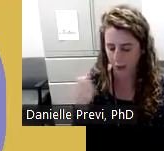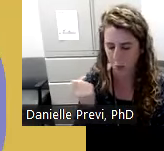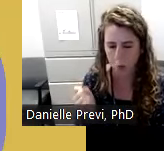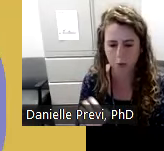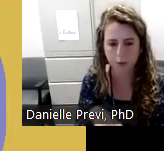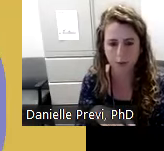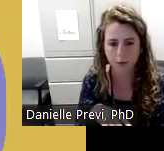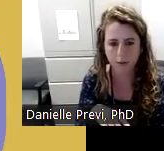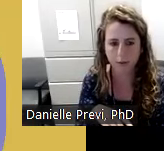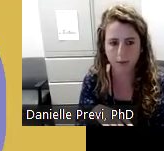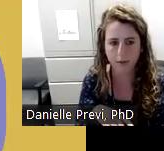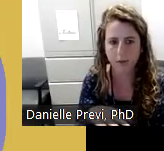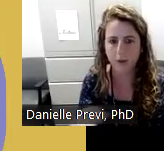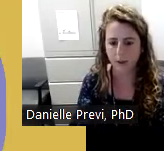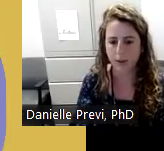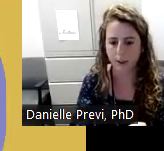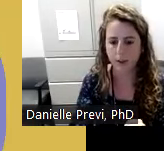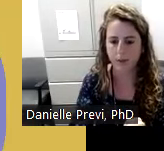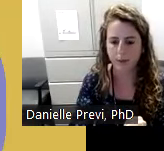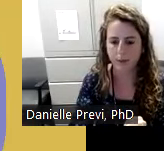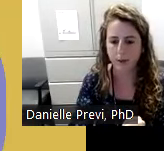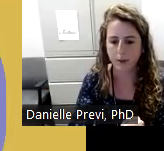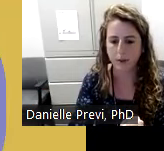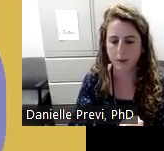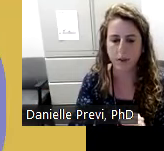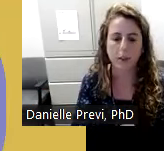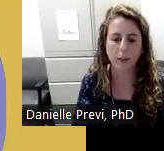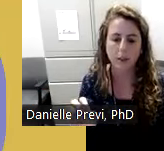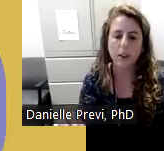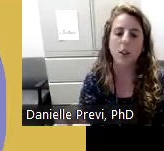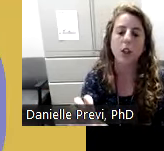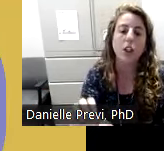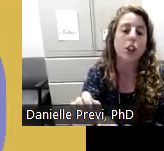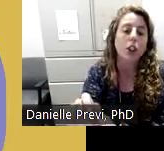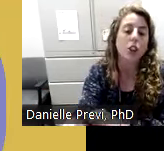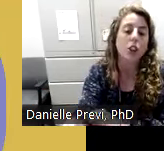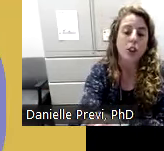And I'm actually going to touch on the newborn infant hearing screening a little later, so we'll pause on that.